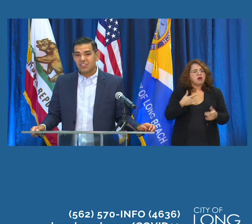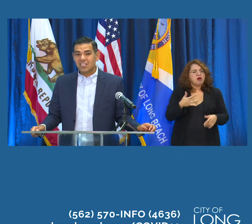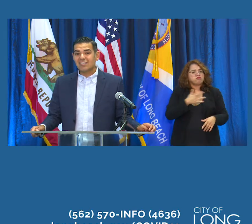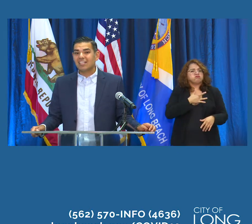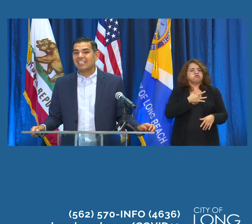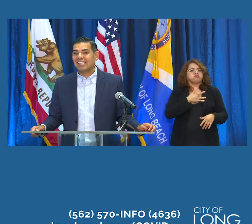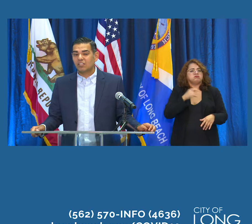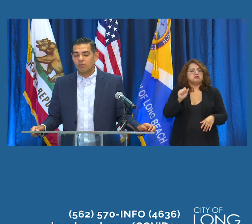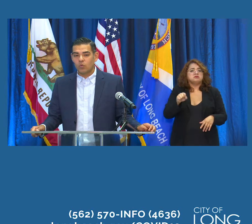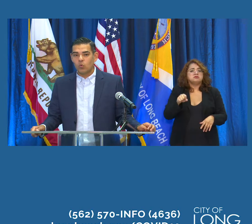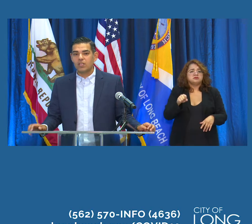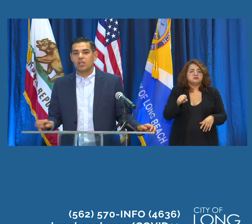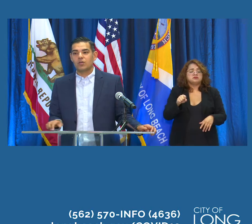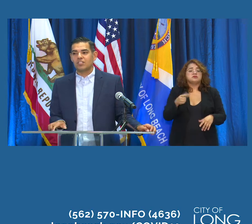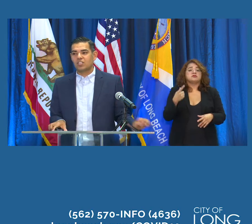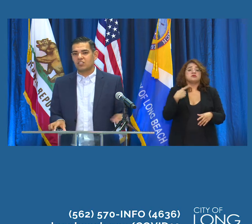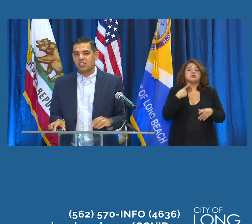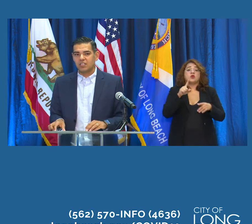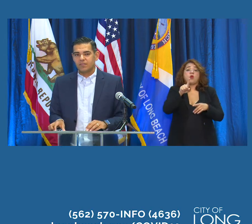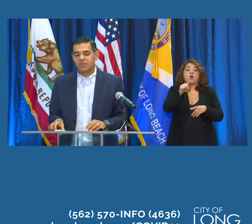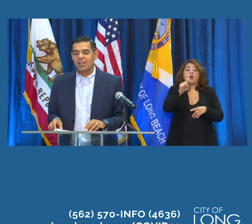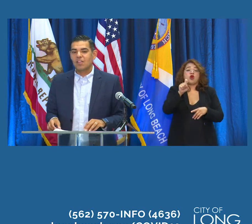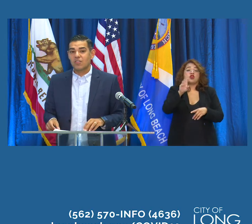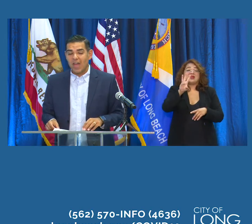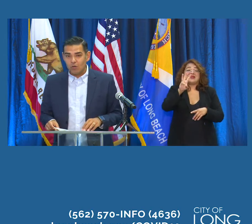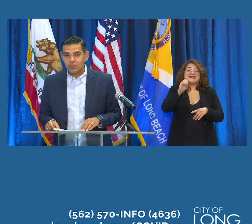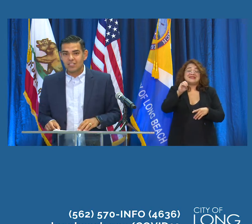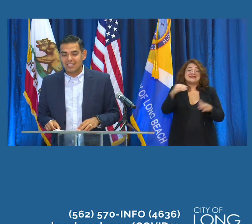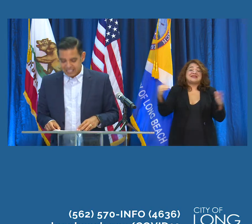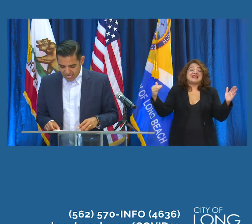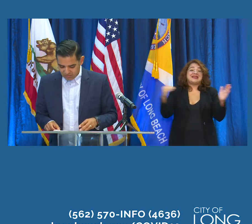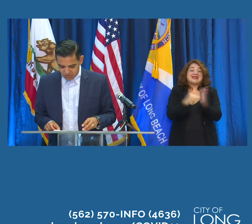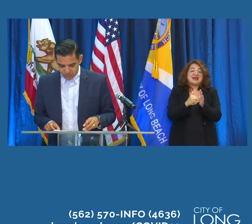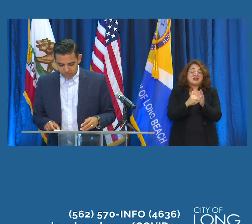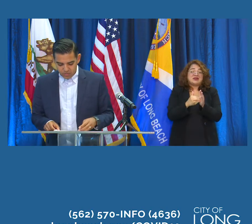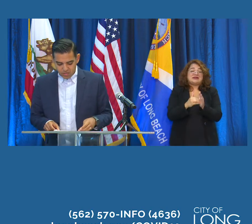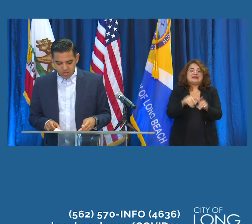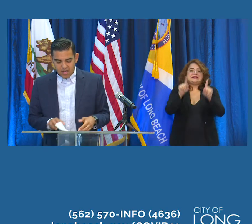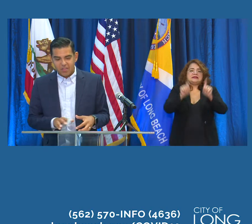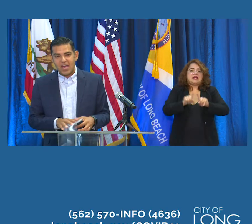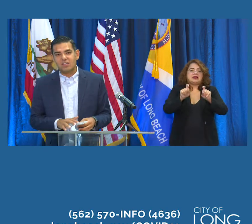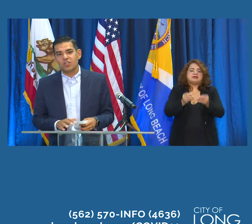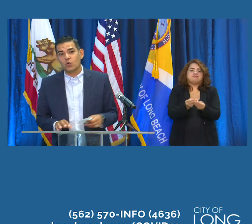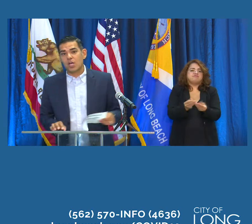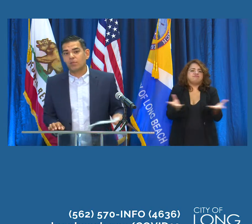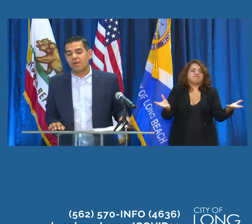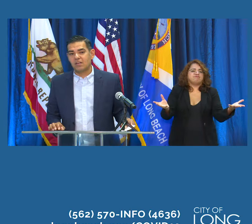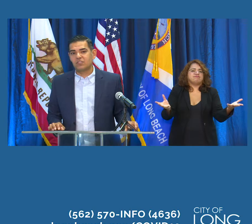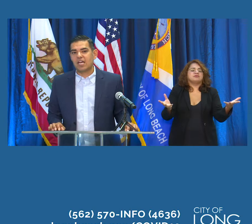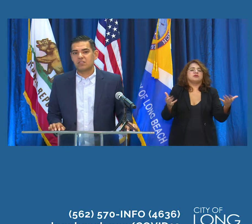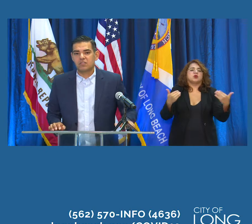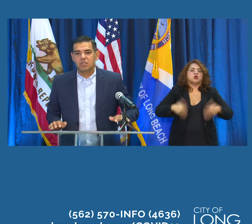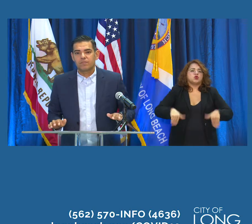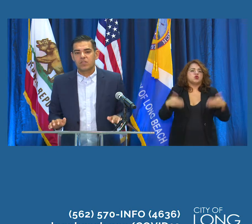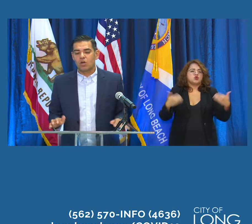This city has conducted over 160,000 tests. That is an incredible amount of tests.